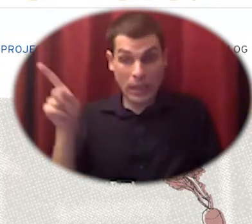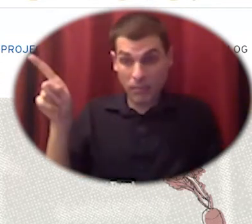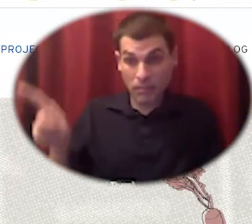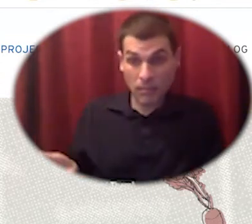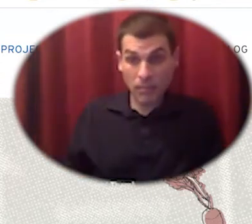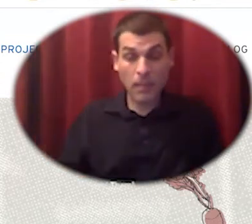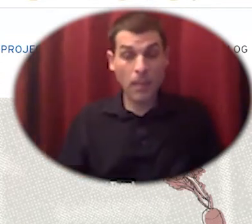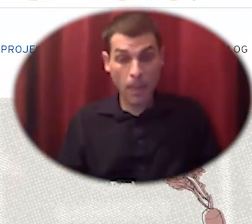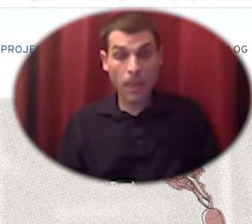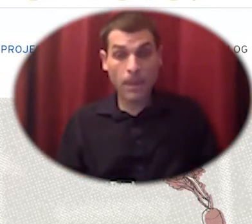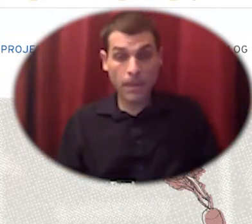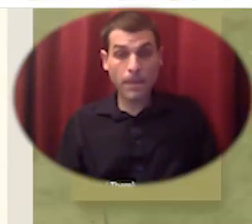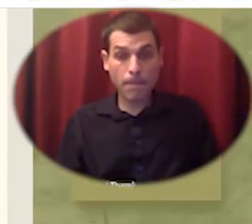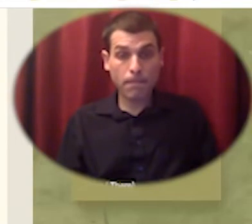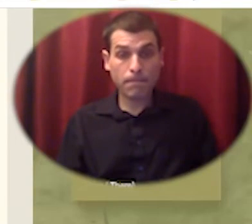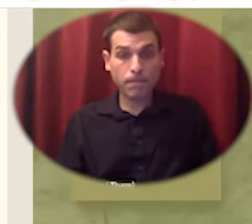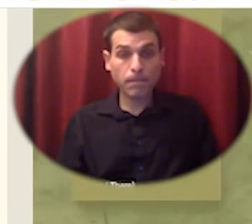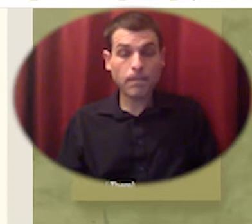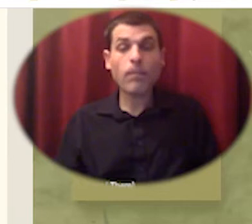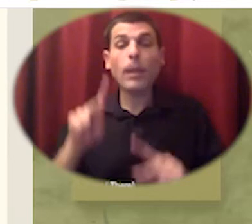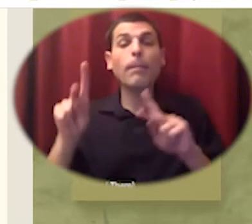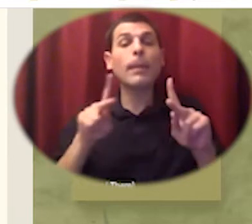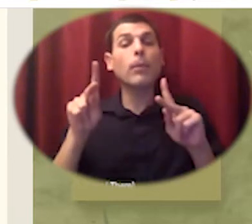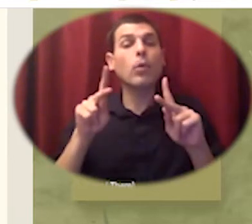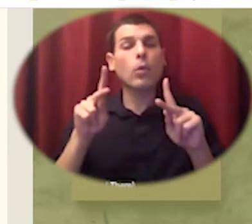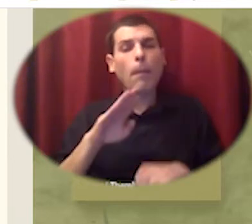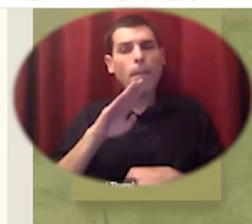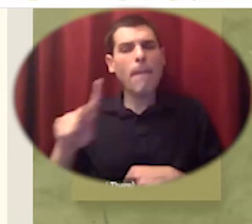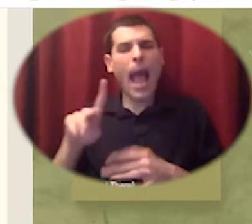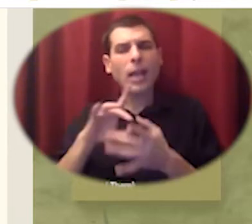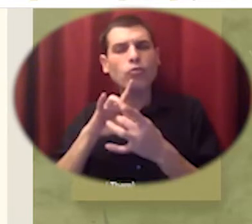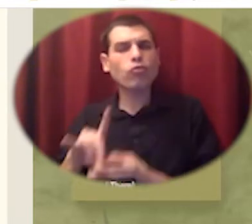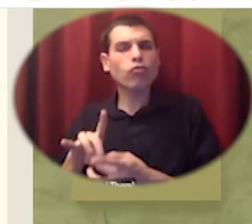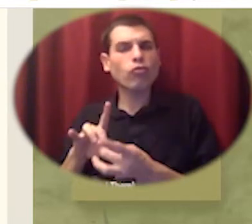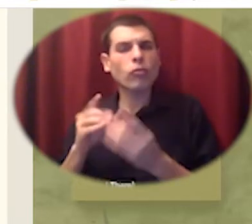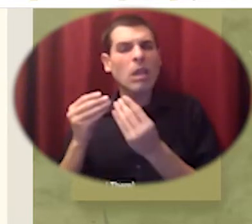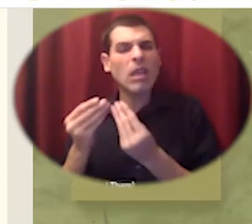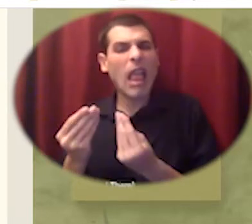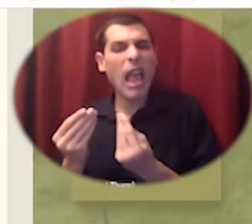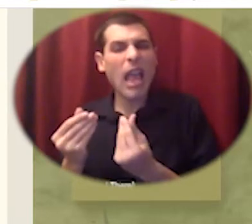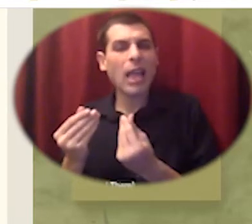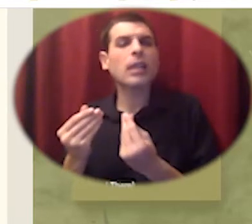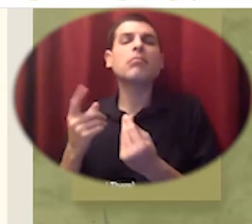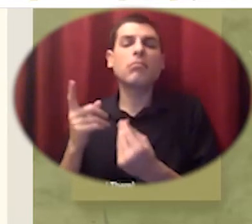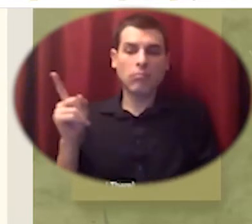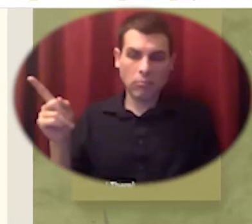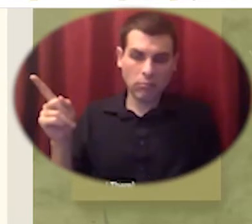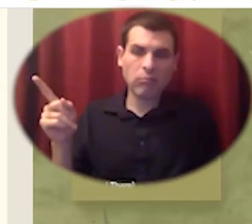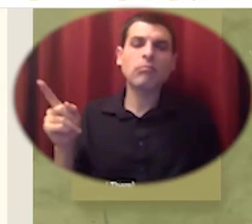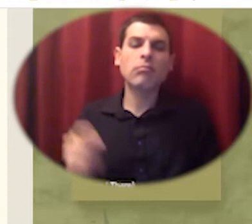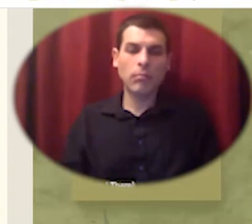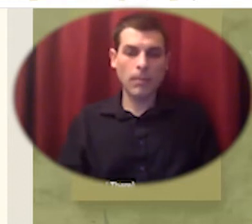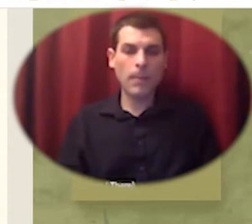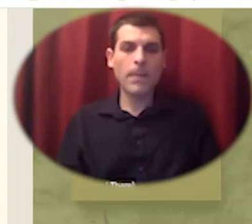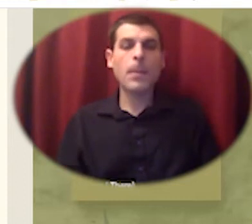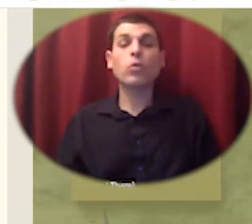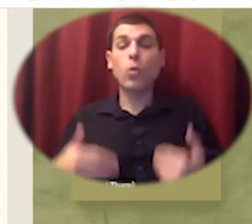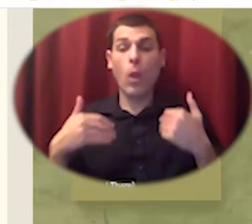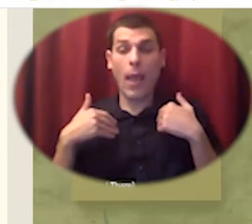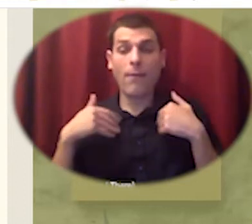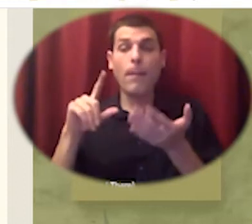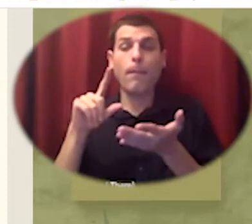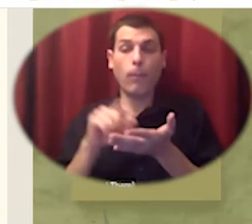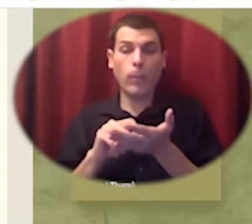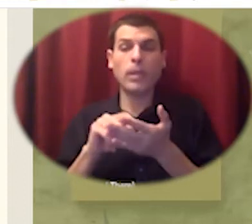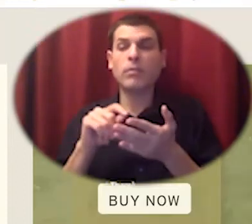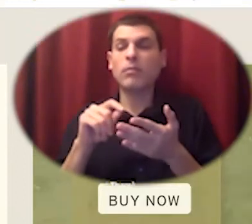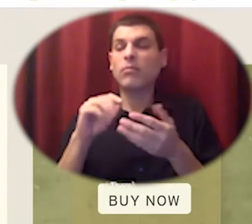are getting back to the land and their first one they have a picture of it volume one was in 2013